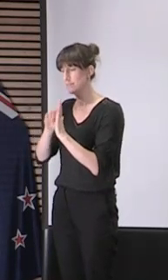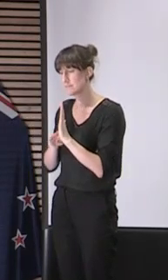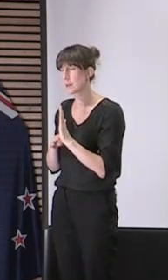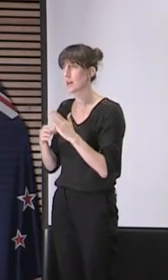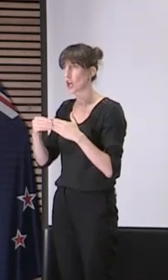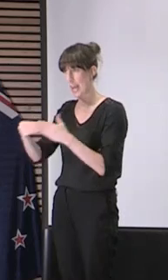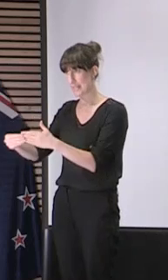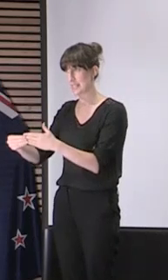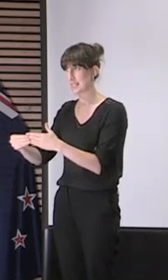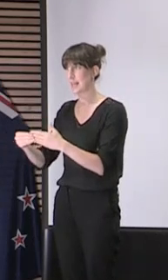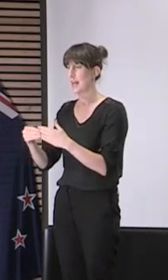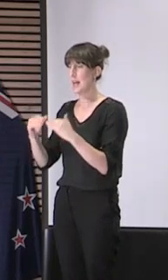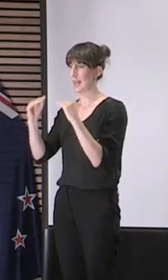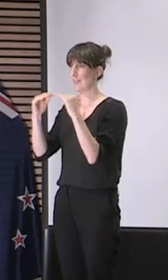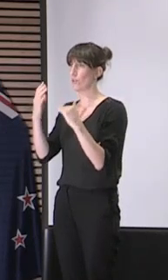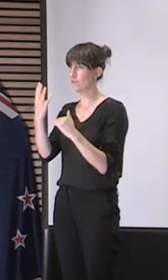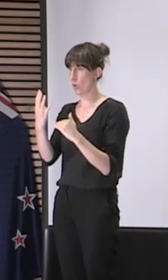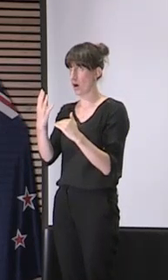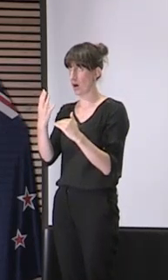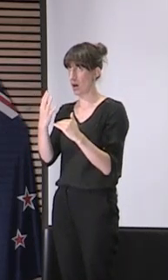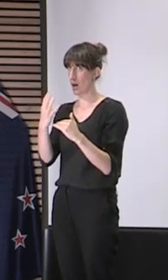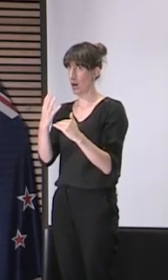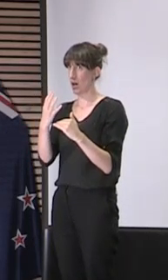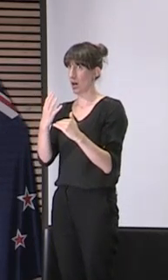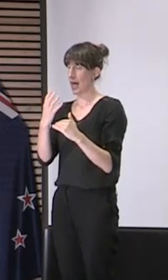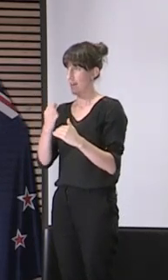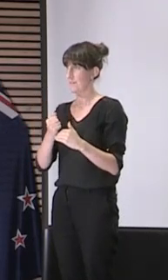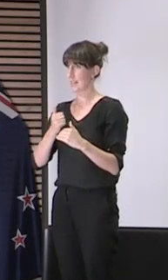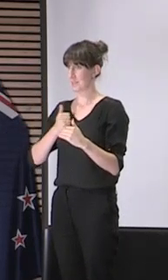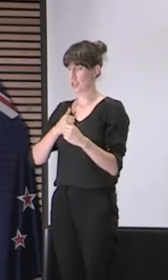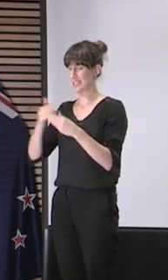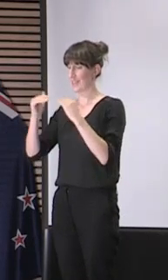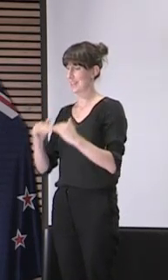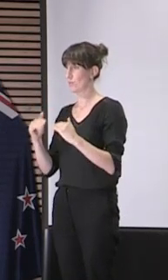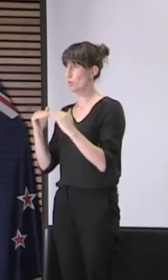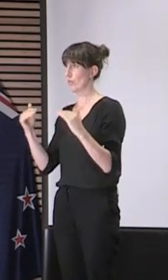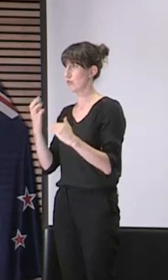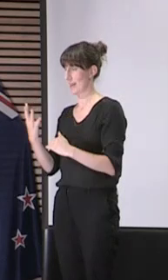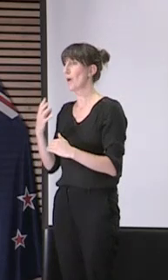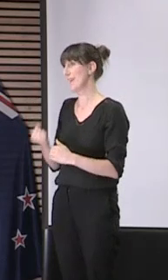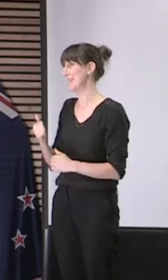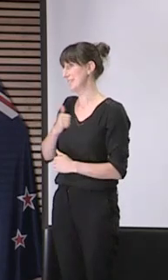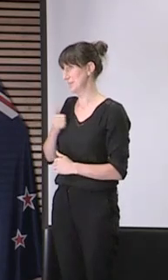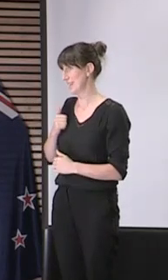providing guidance and we are working up, based on our level